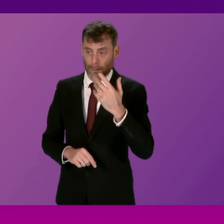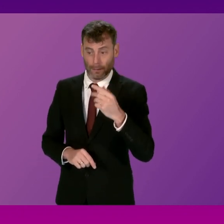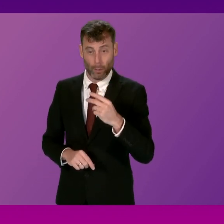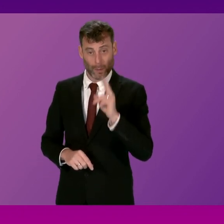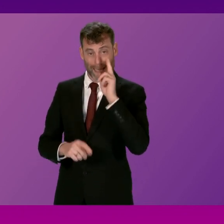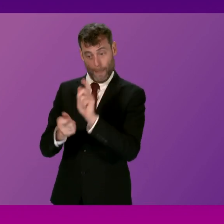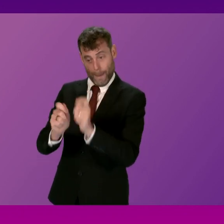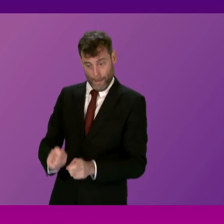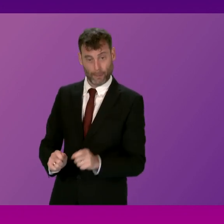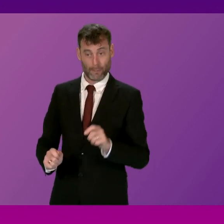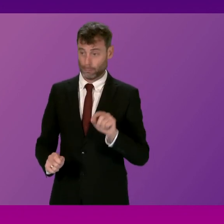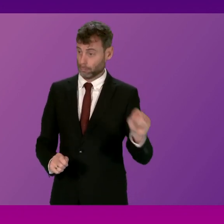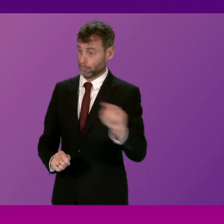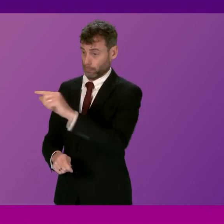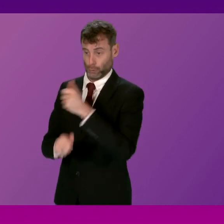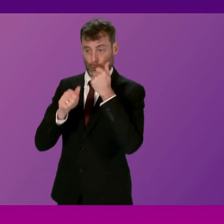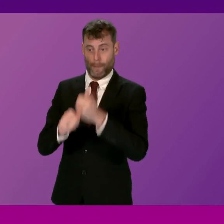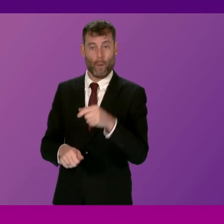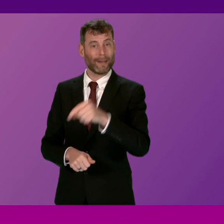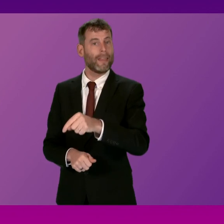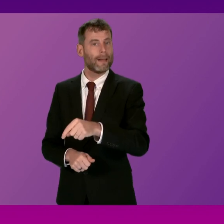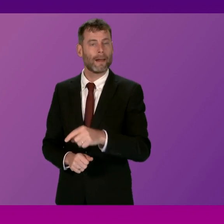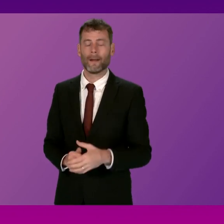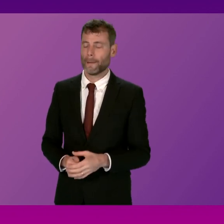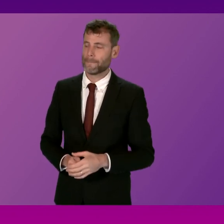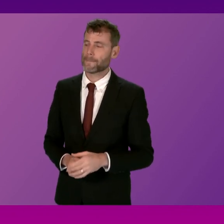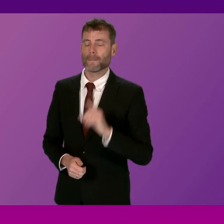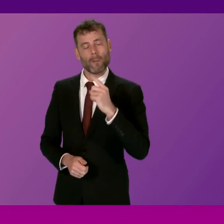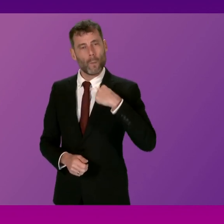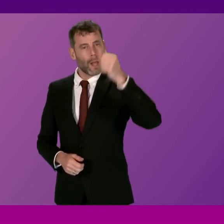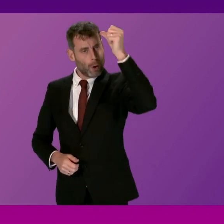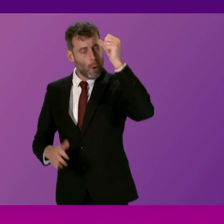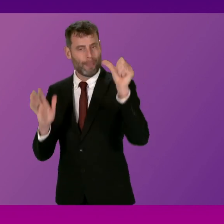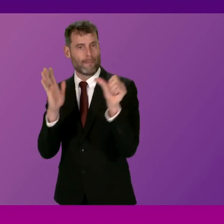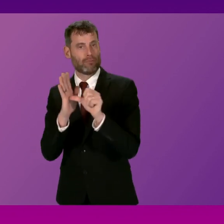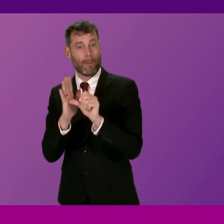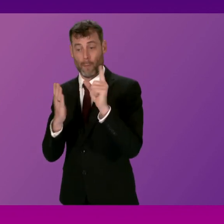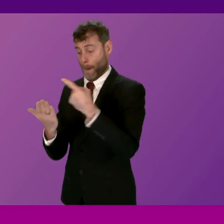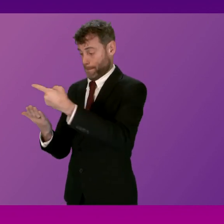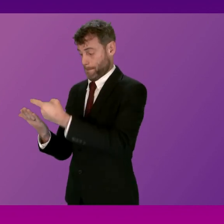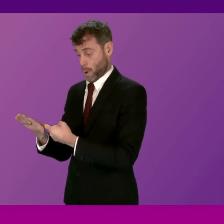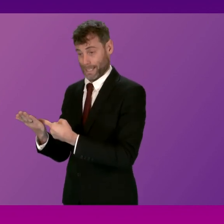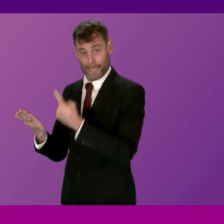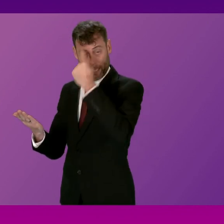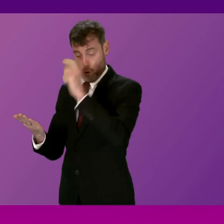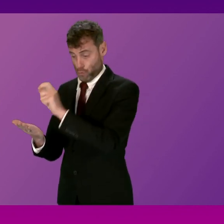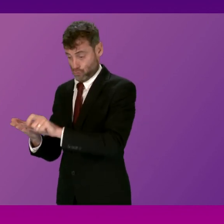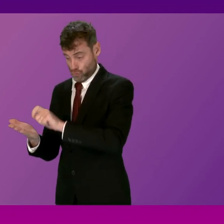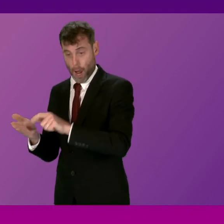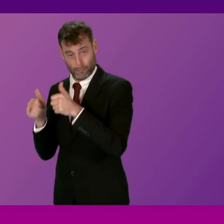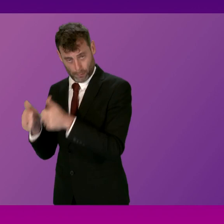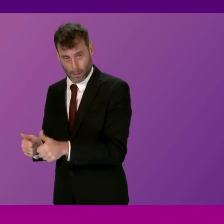However, the challenge often lies in the implementation and delivery of such things, and in ensuring